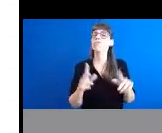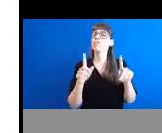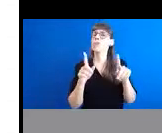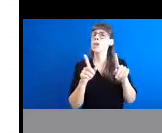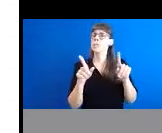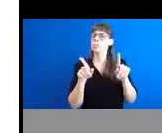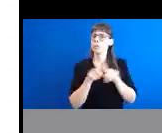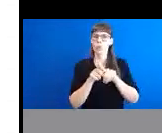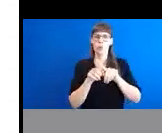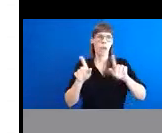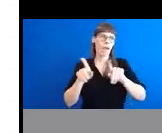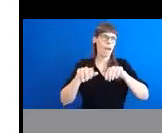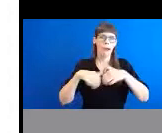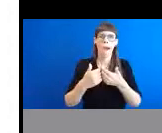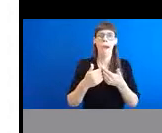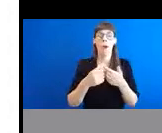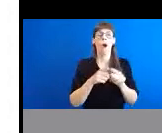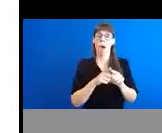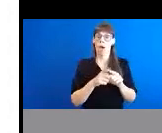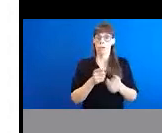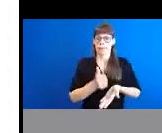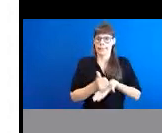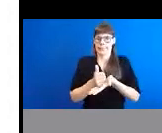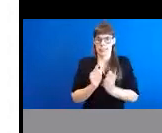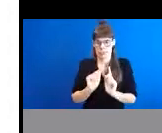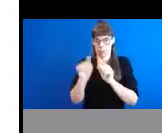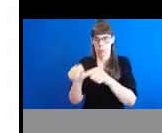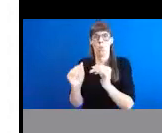. Of course, they have to be